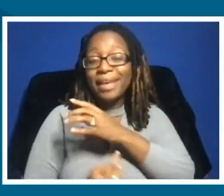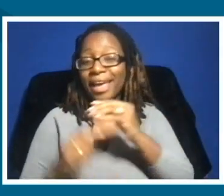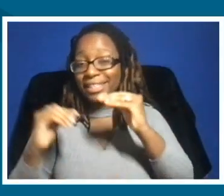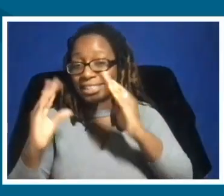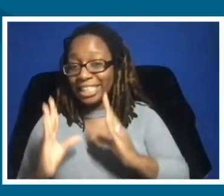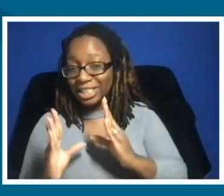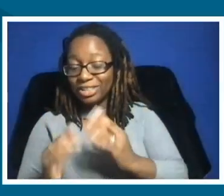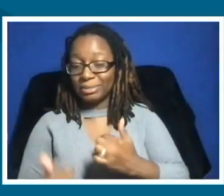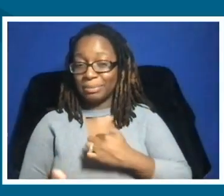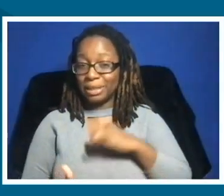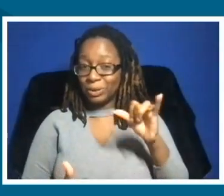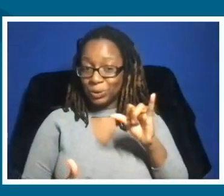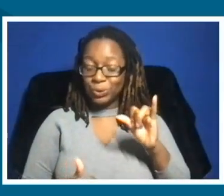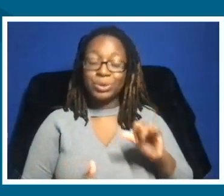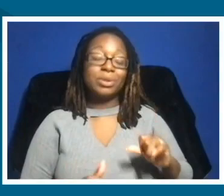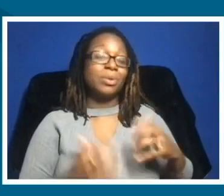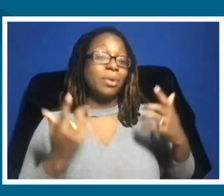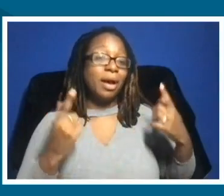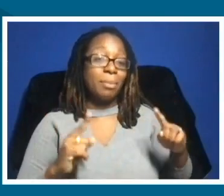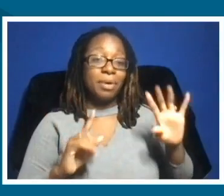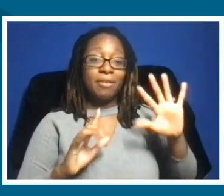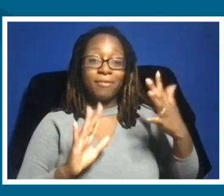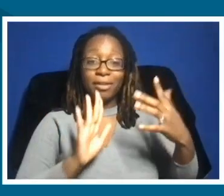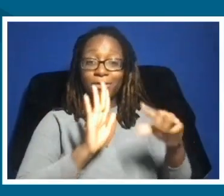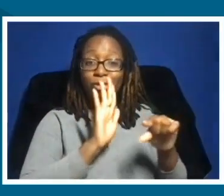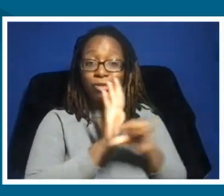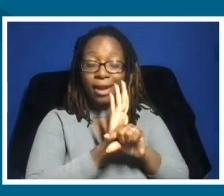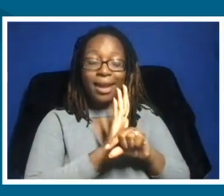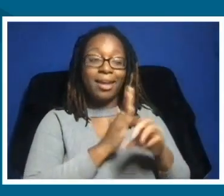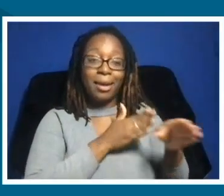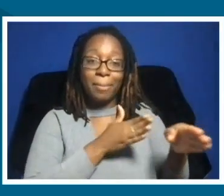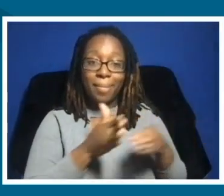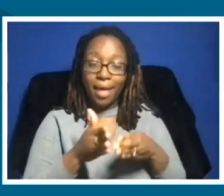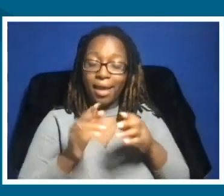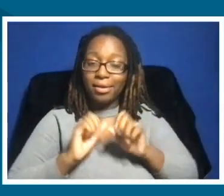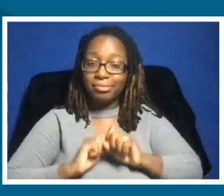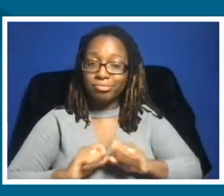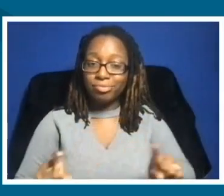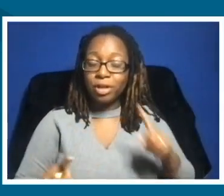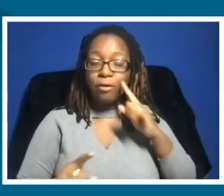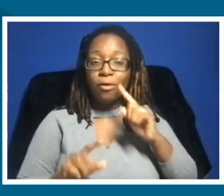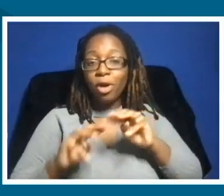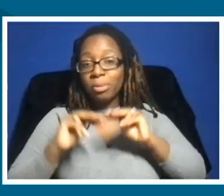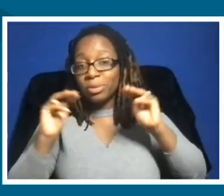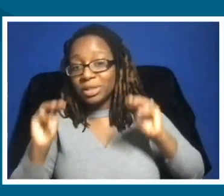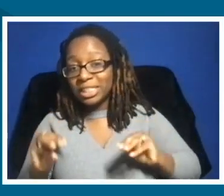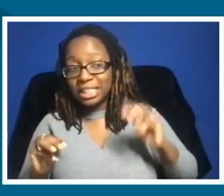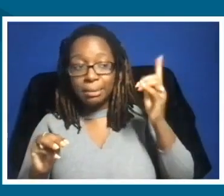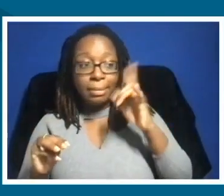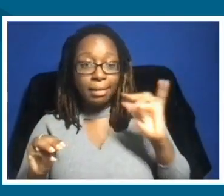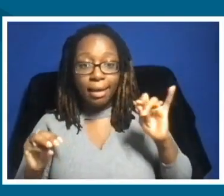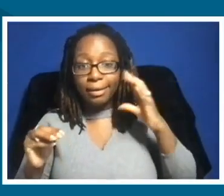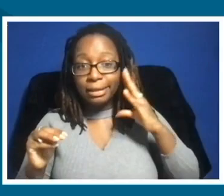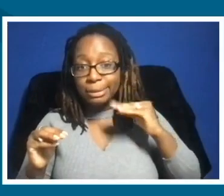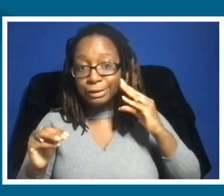grade class who planned and launched a series of activations or museum-like